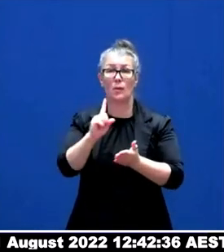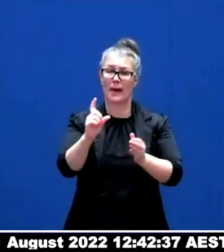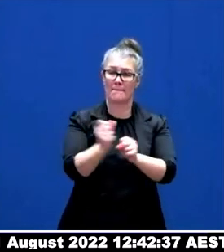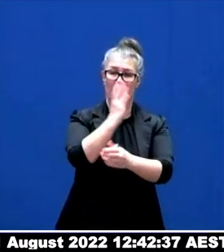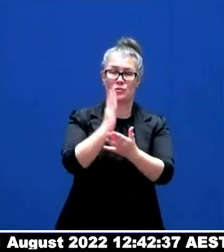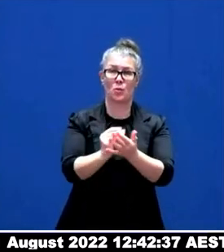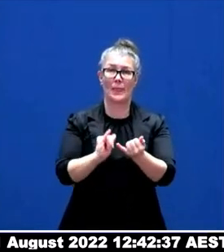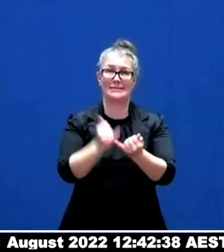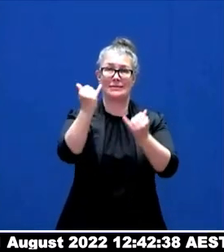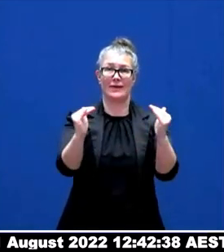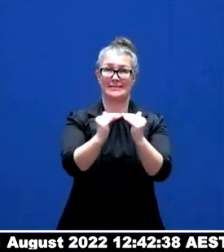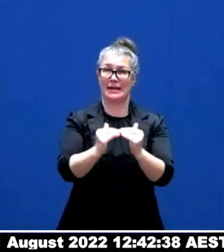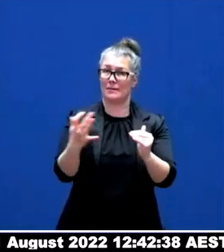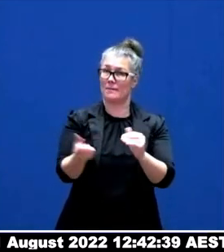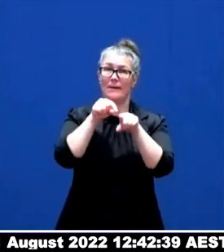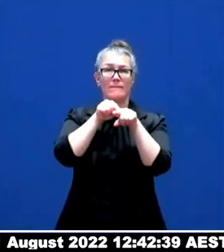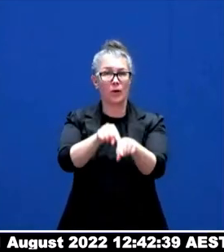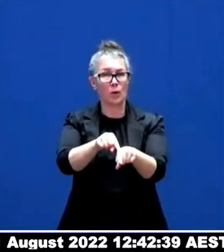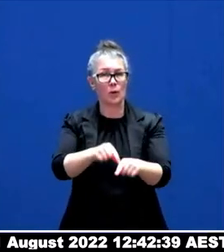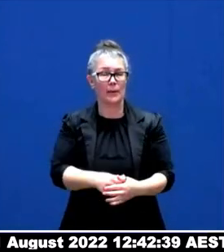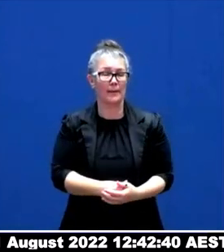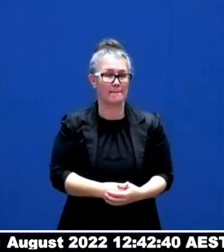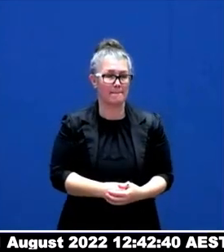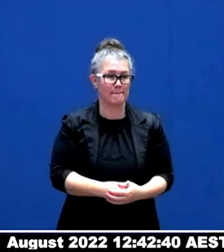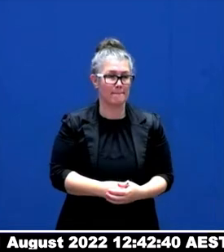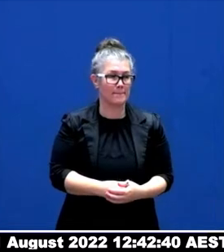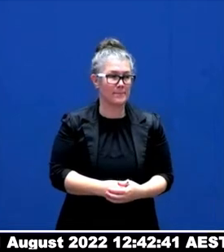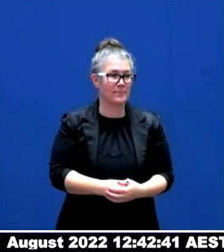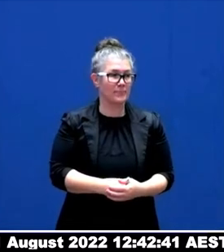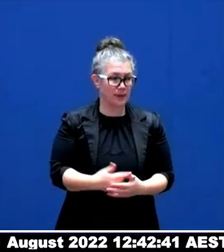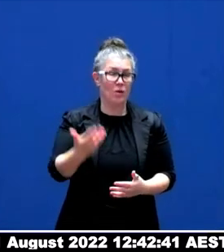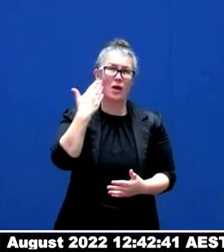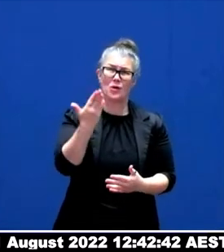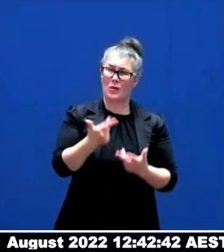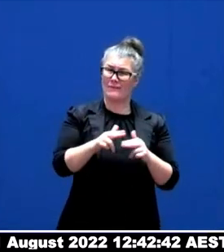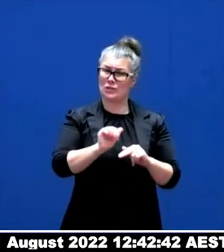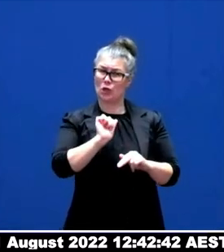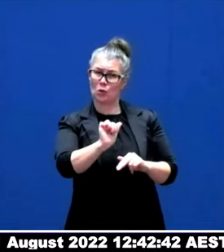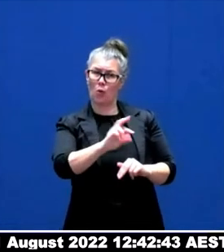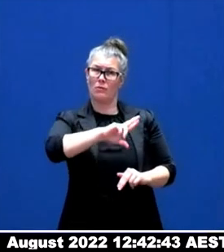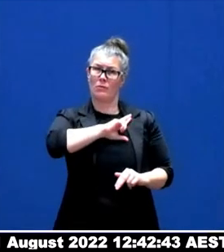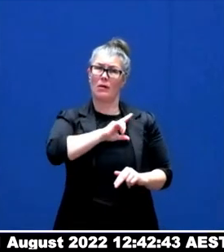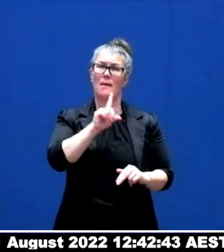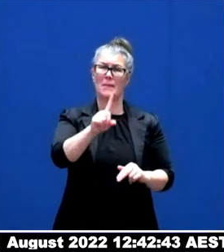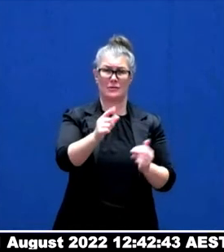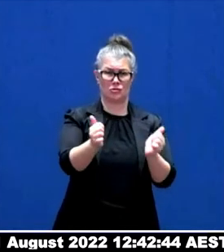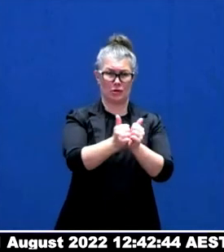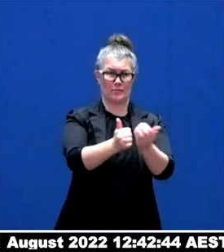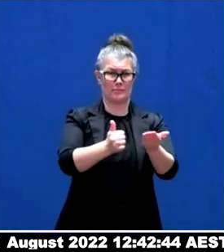I don't know if this is your area either but there's a document you've provided us called Housing 2041.